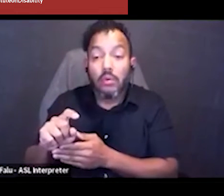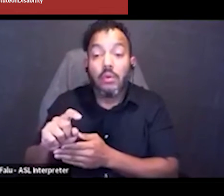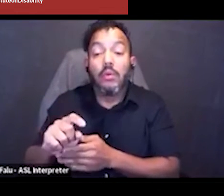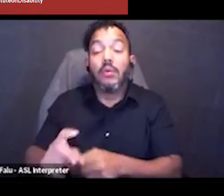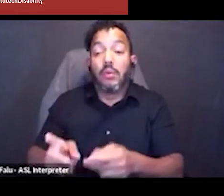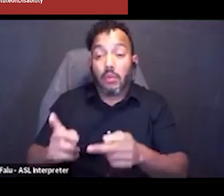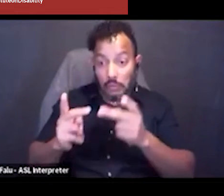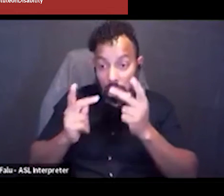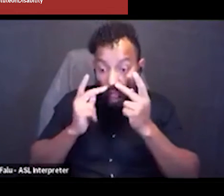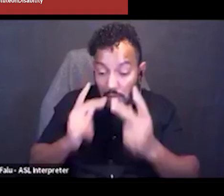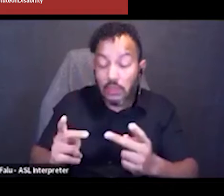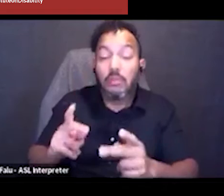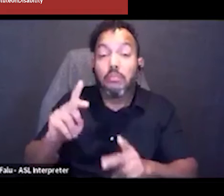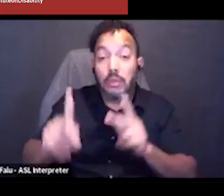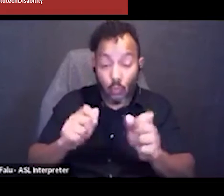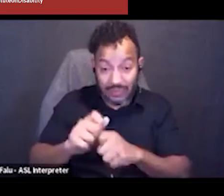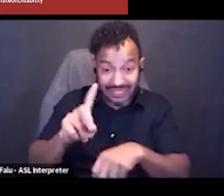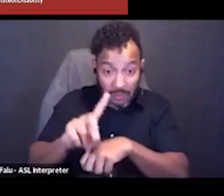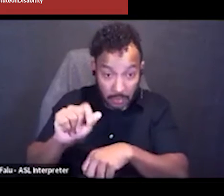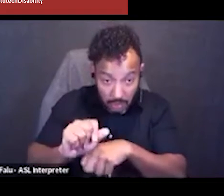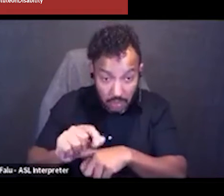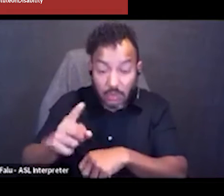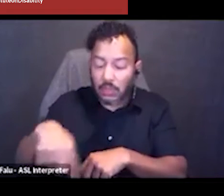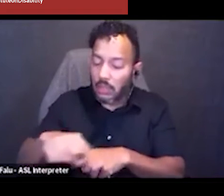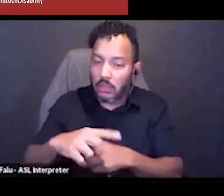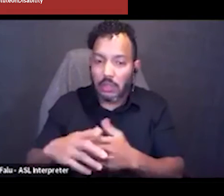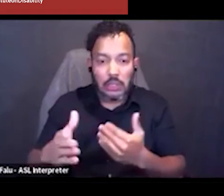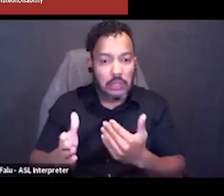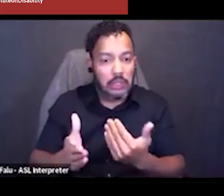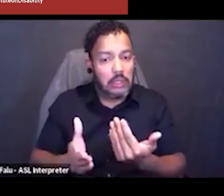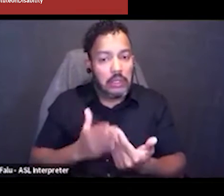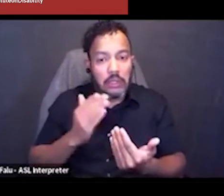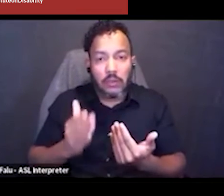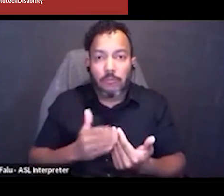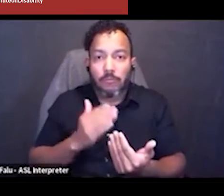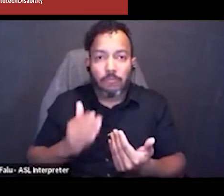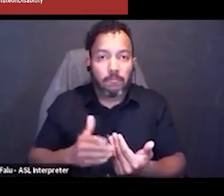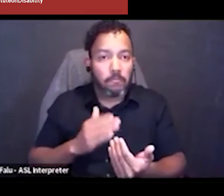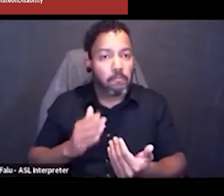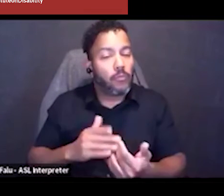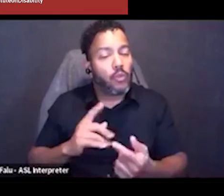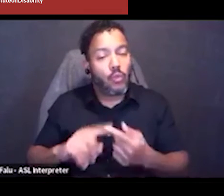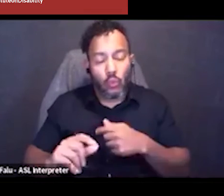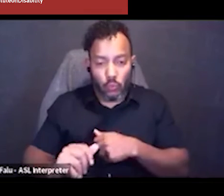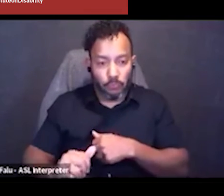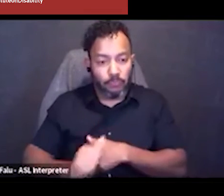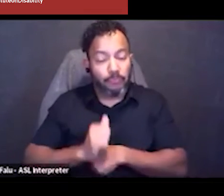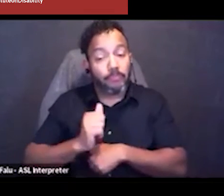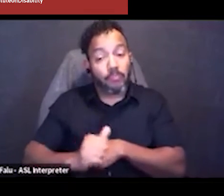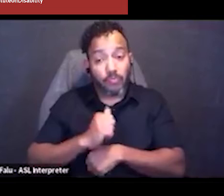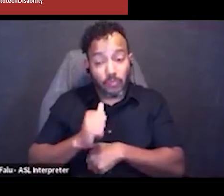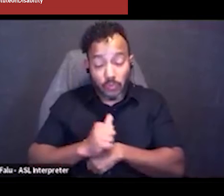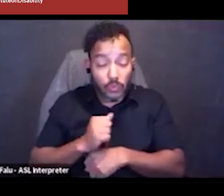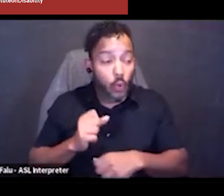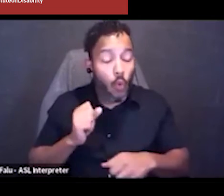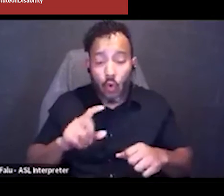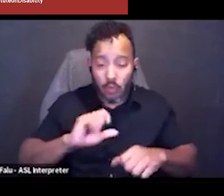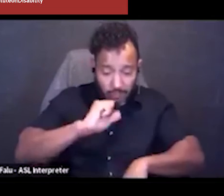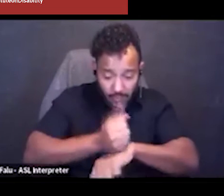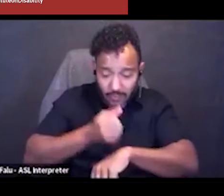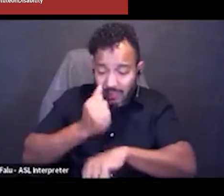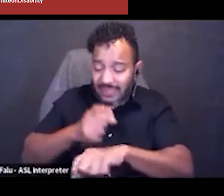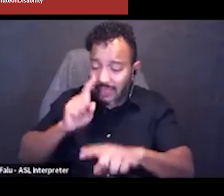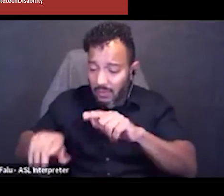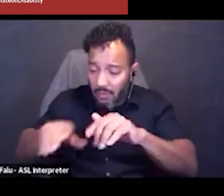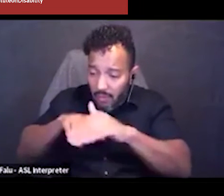As long as we fail to provide the kinds of accommodations that make it possible for everybody